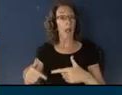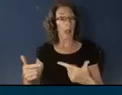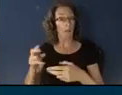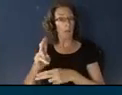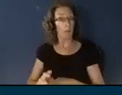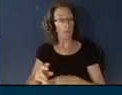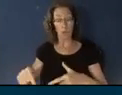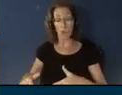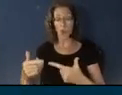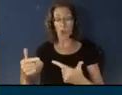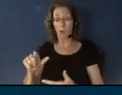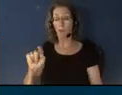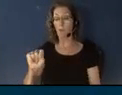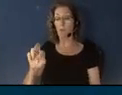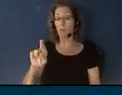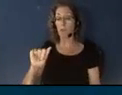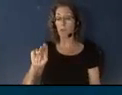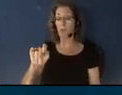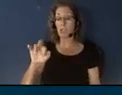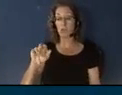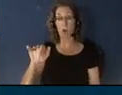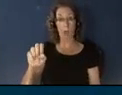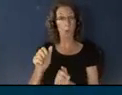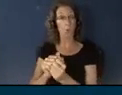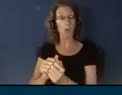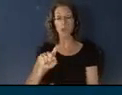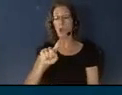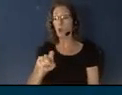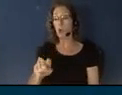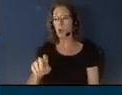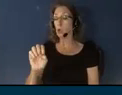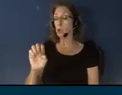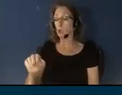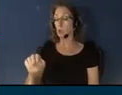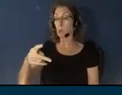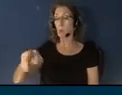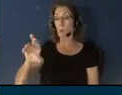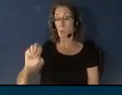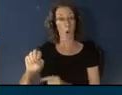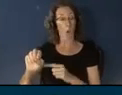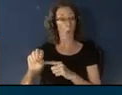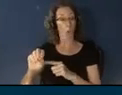transcribe and Zoom Pro accounts that we'll be um offering people for the live sessions through the